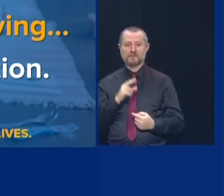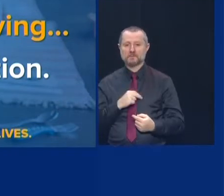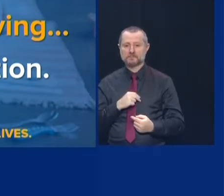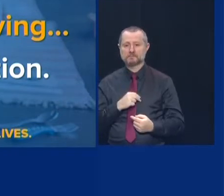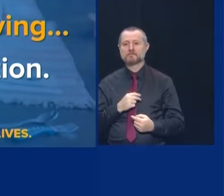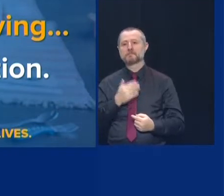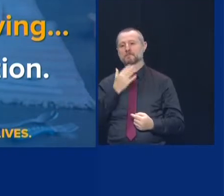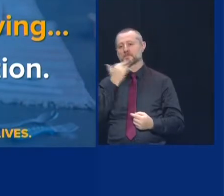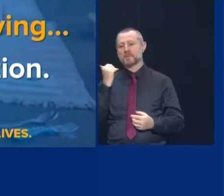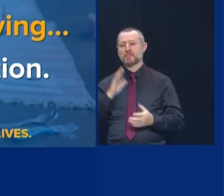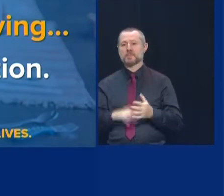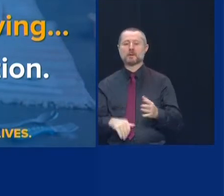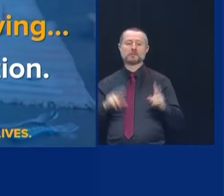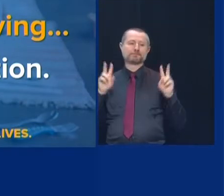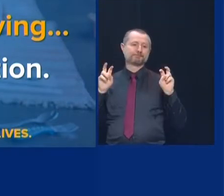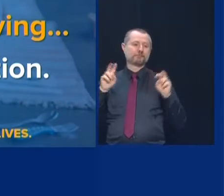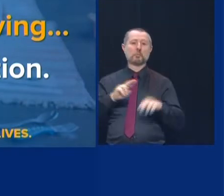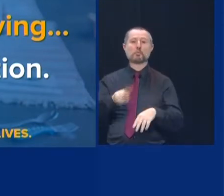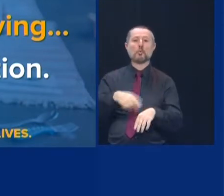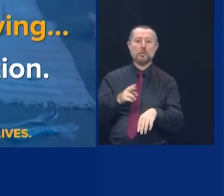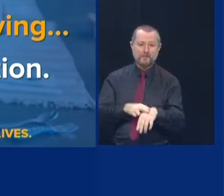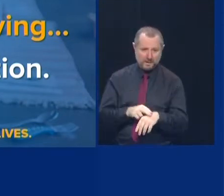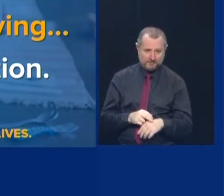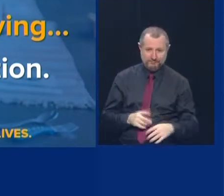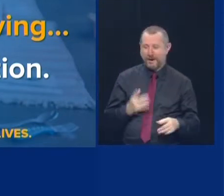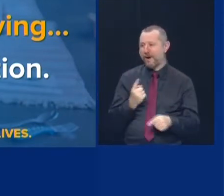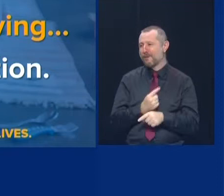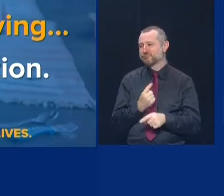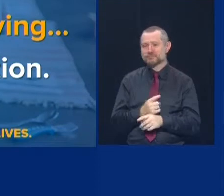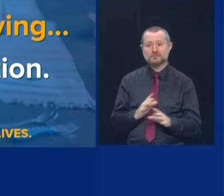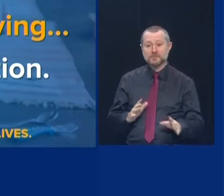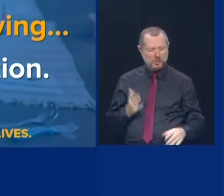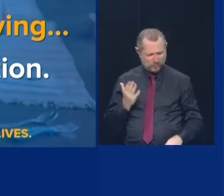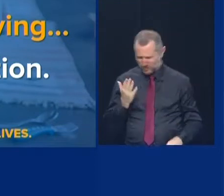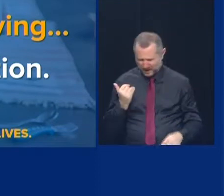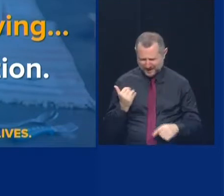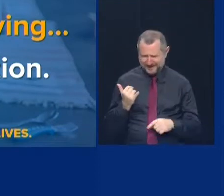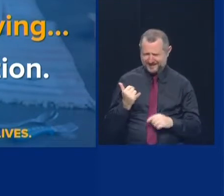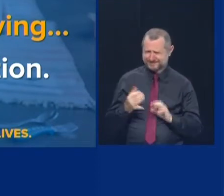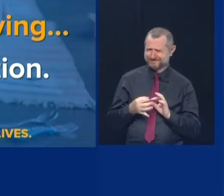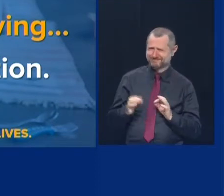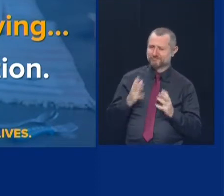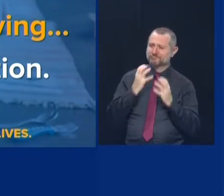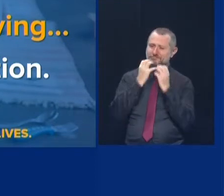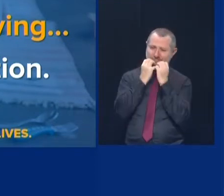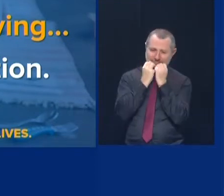NORMAL THANKSGIVING. THIS IS A SPECIAL THANKSGIVING. THIS IS BETTER THAN A NORMAL